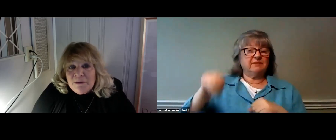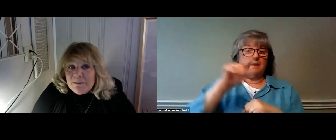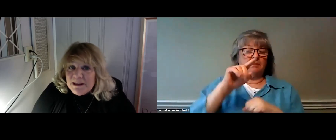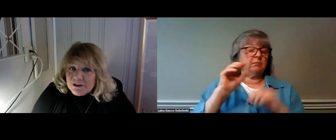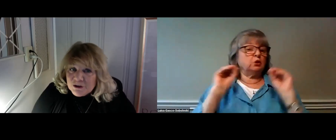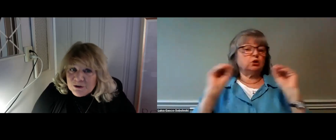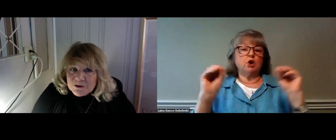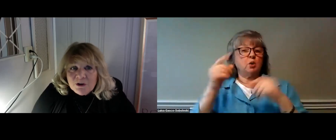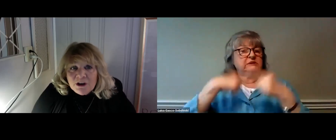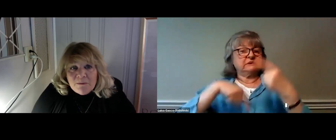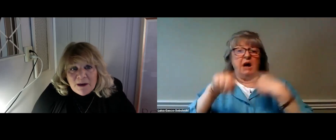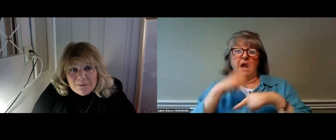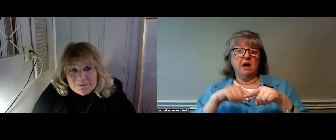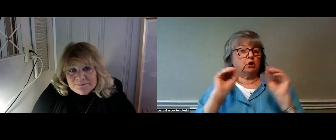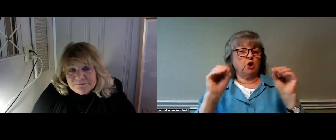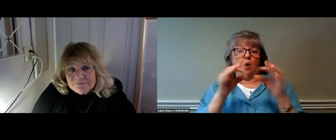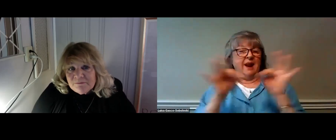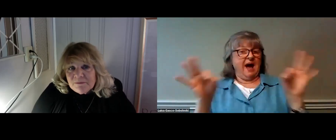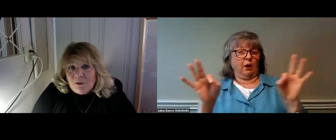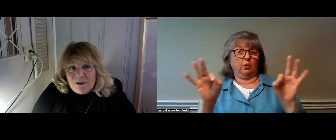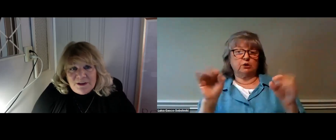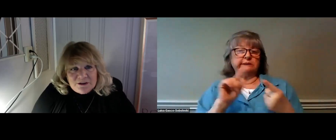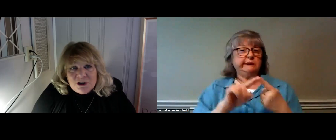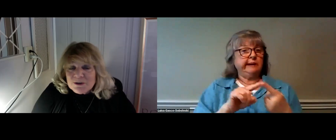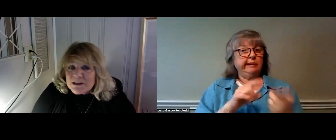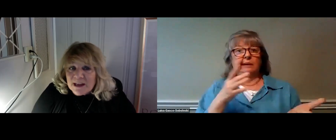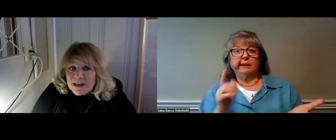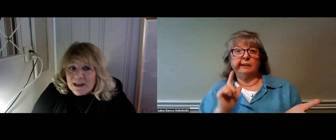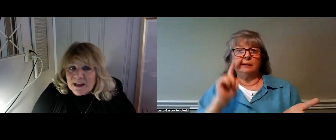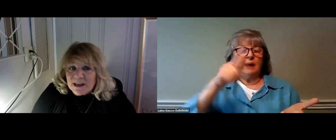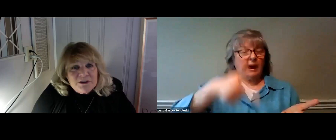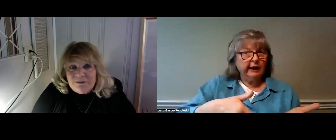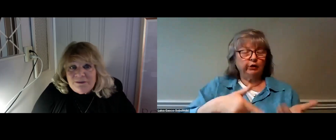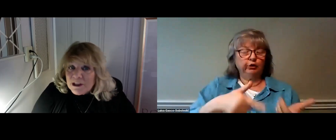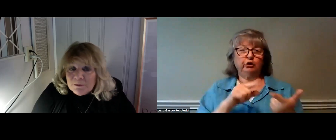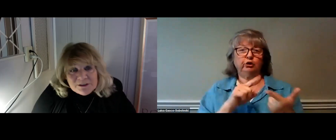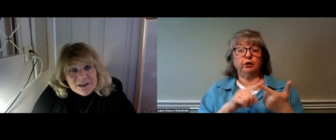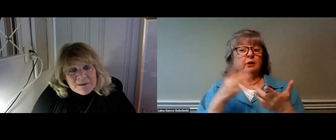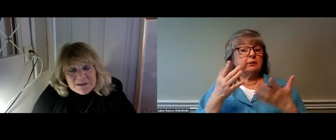issues will come up where there's no sign language available to them until